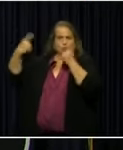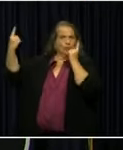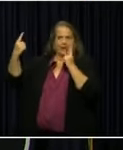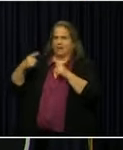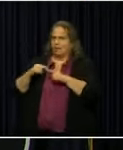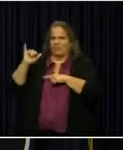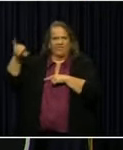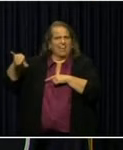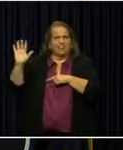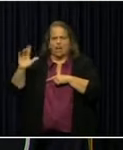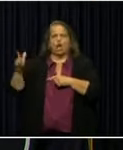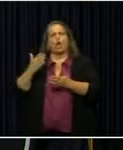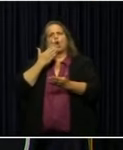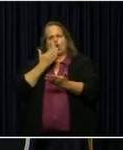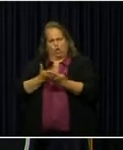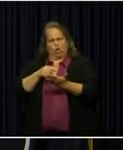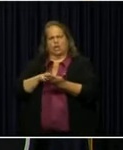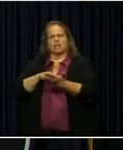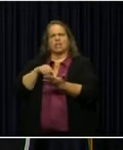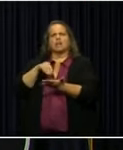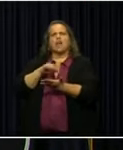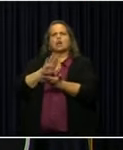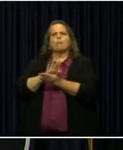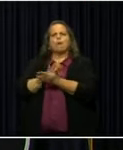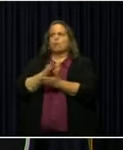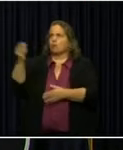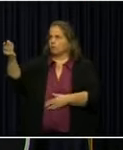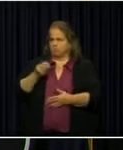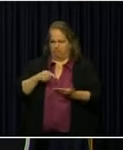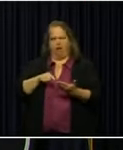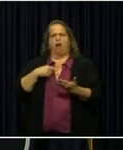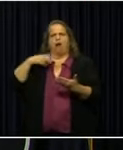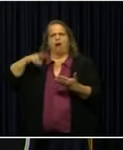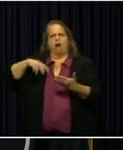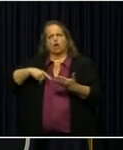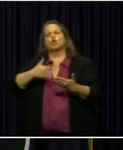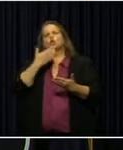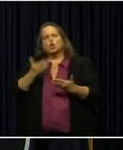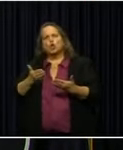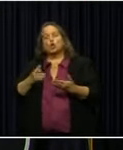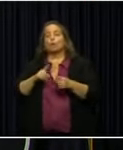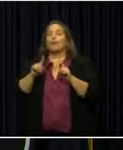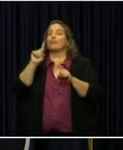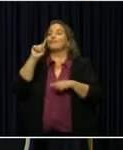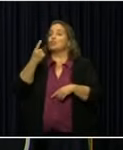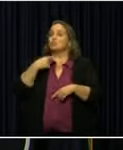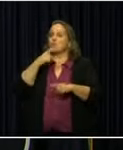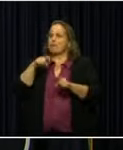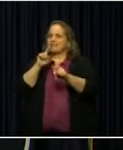REMIND YOU, WE WANT TO FLASH FLOODING A 14-DAY DOWNWARD SLOPE THE IN CASES.